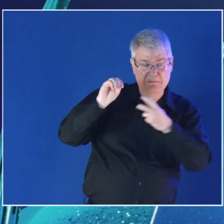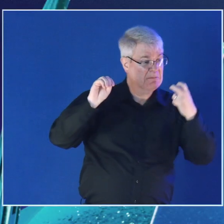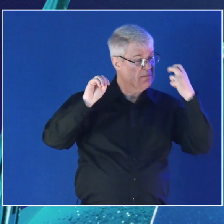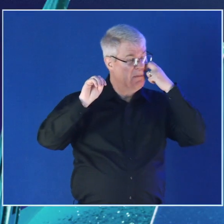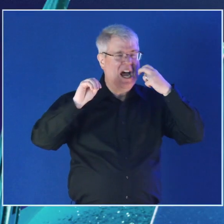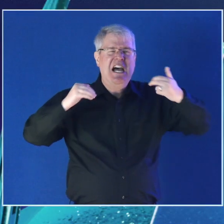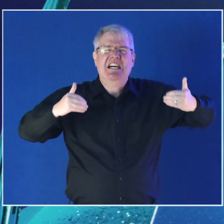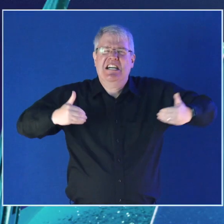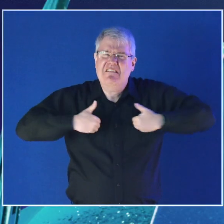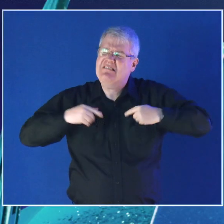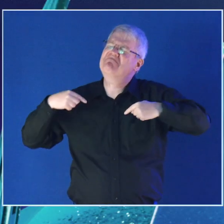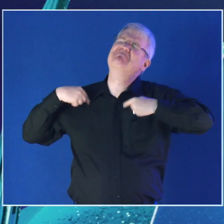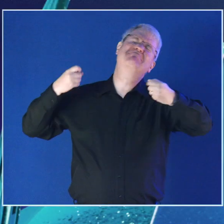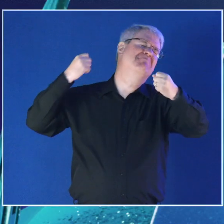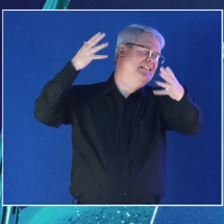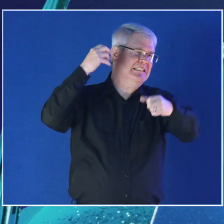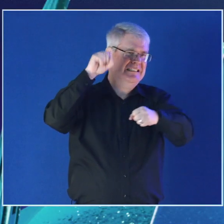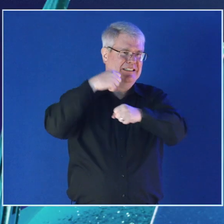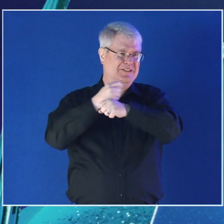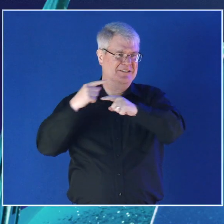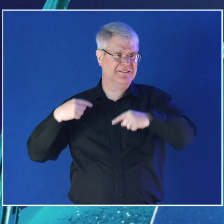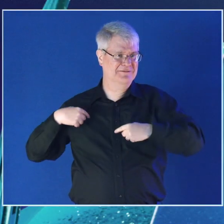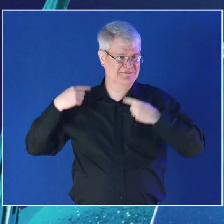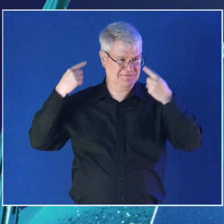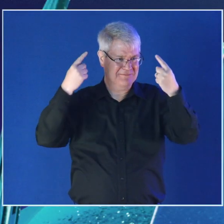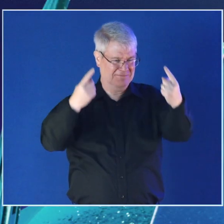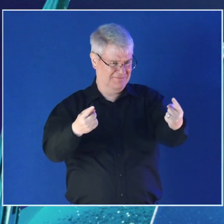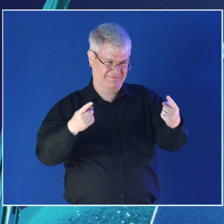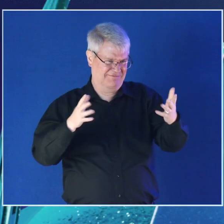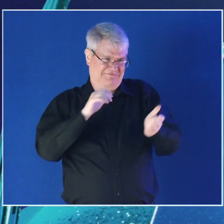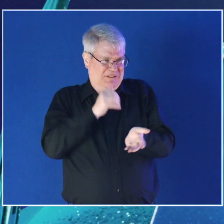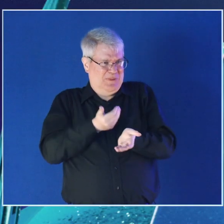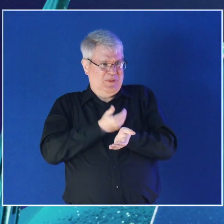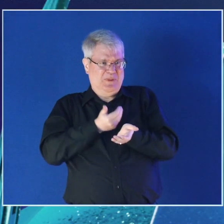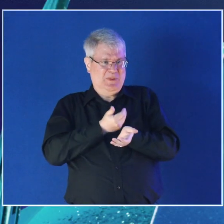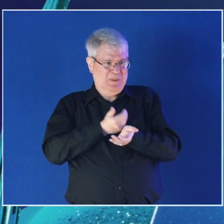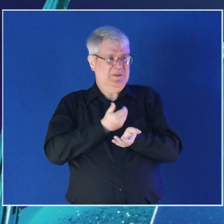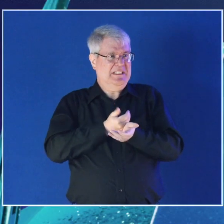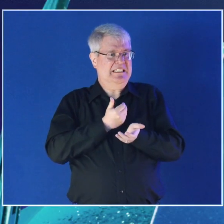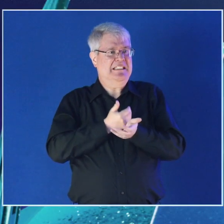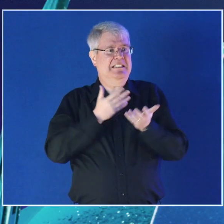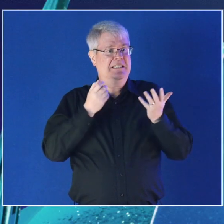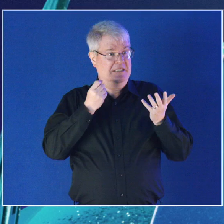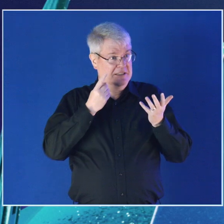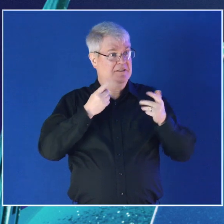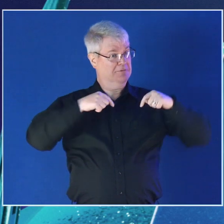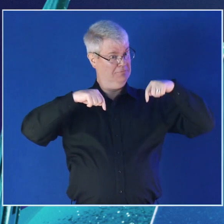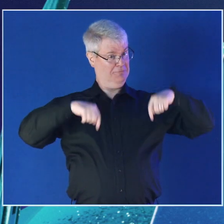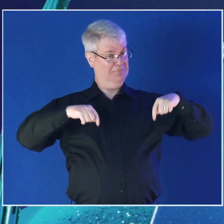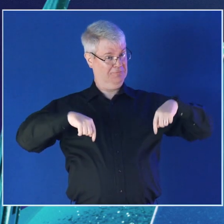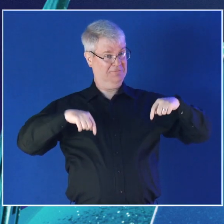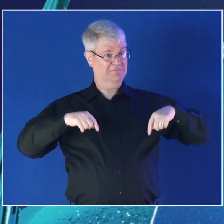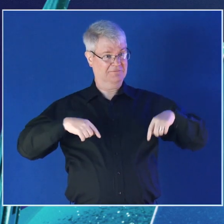so we operate a number of programs in this space. Robust technology is critical to making good change in this area,